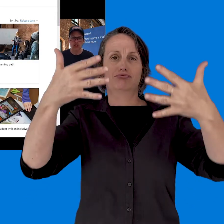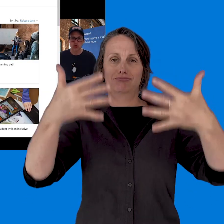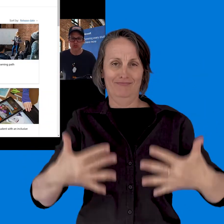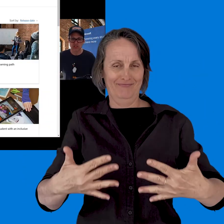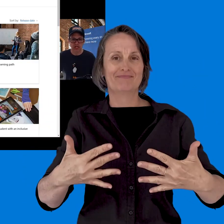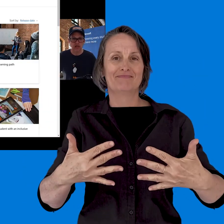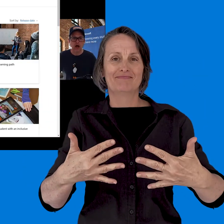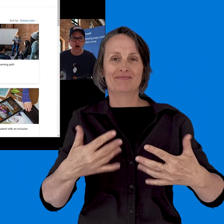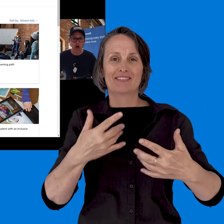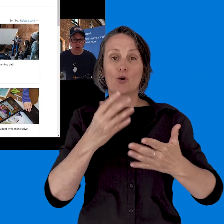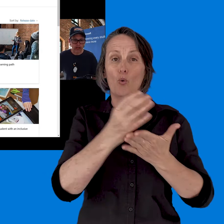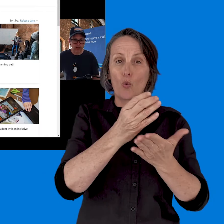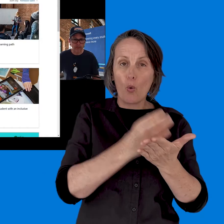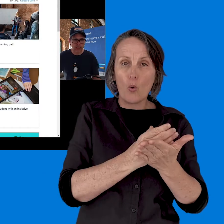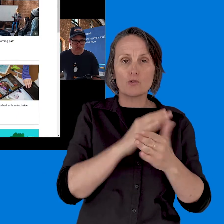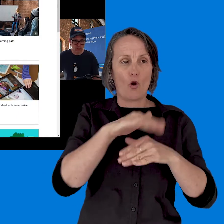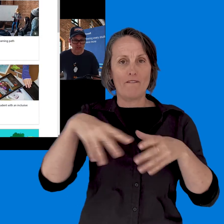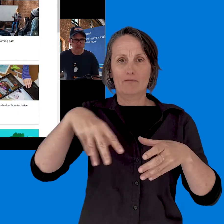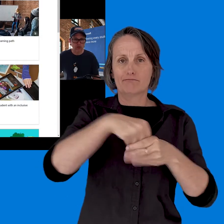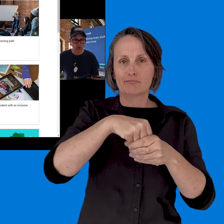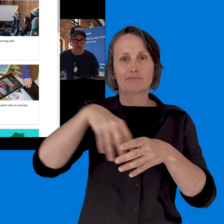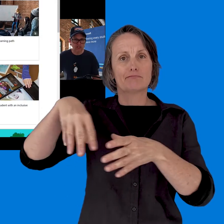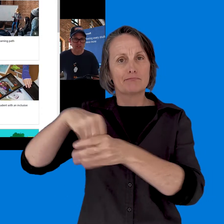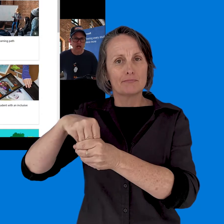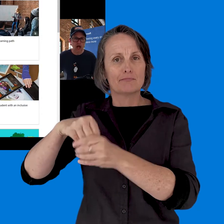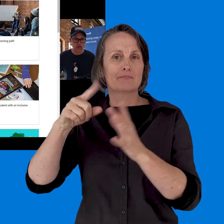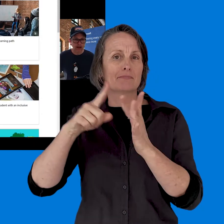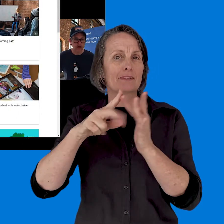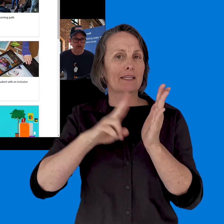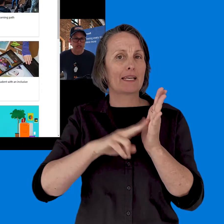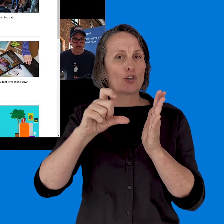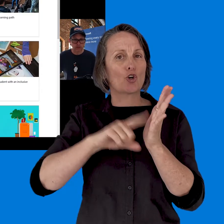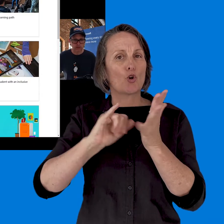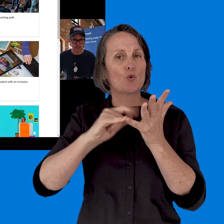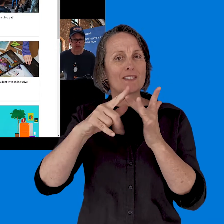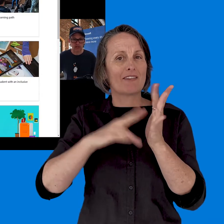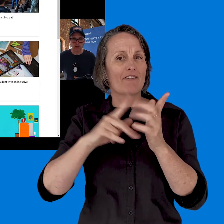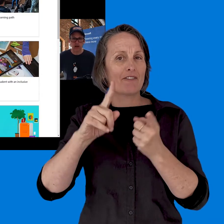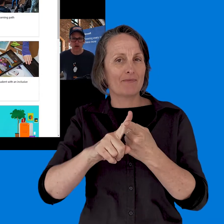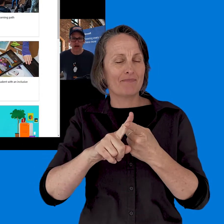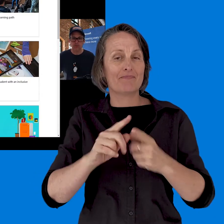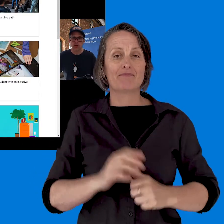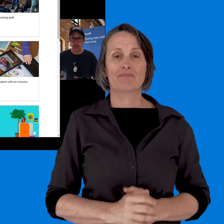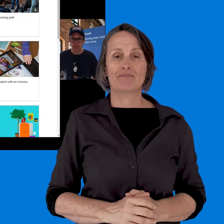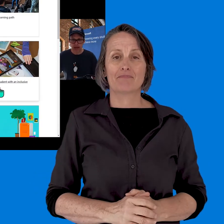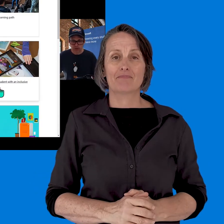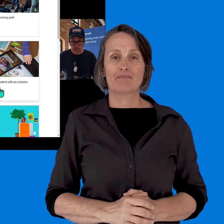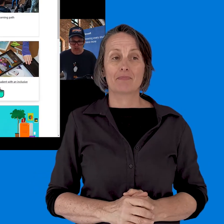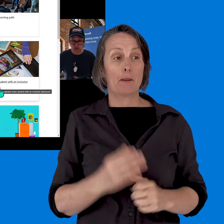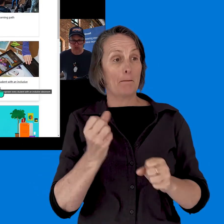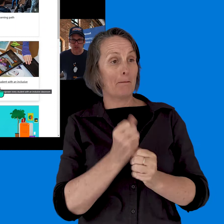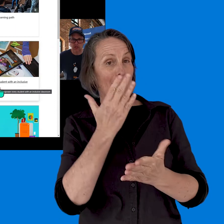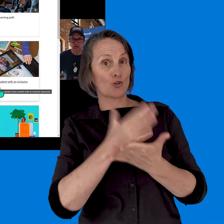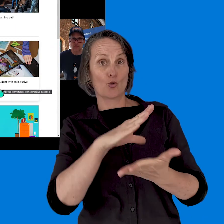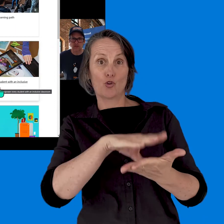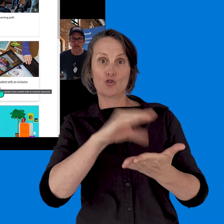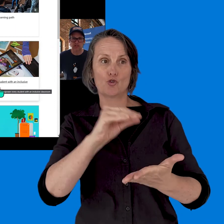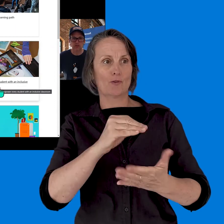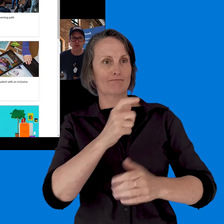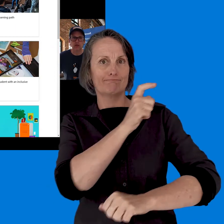you will see a whole heap of individual courses around inclusivity. Alright. Empowering students with an inclusive classroom,